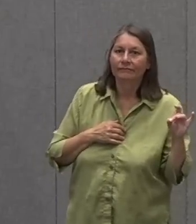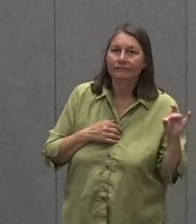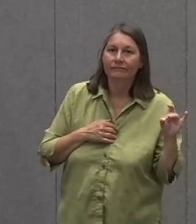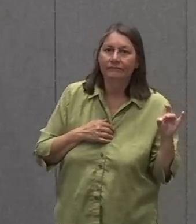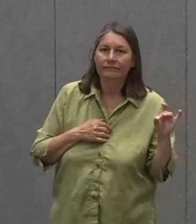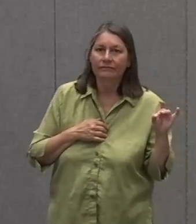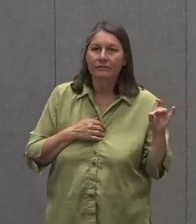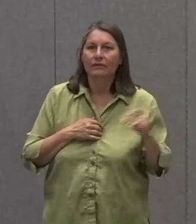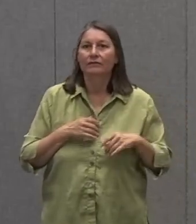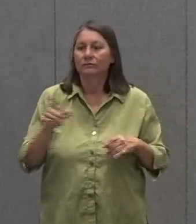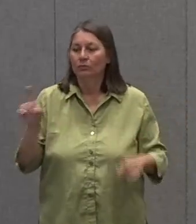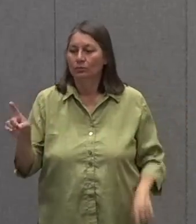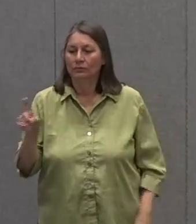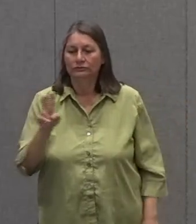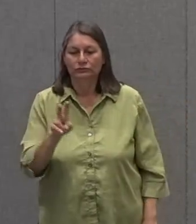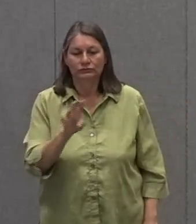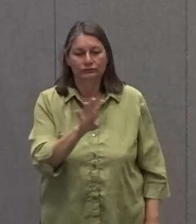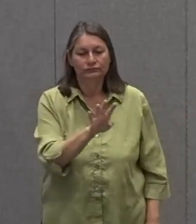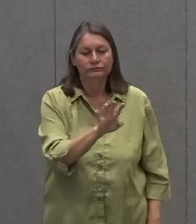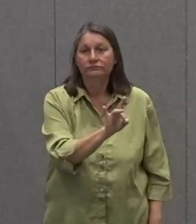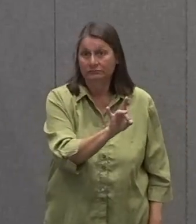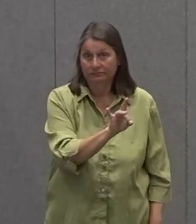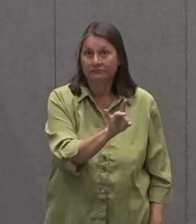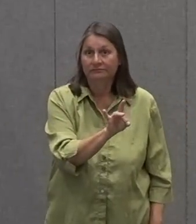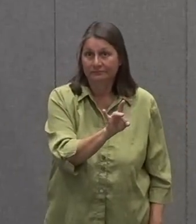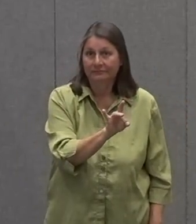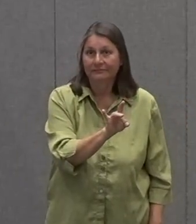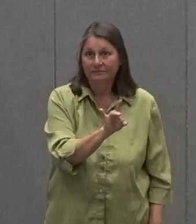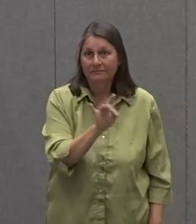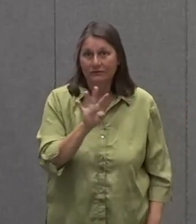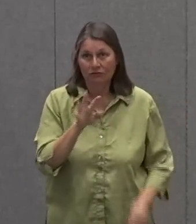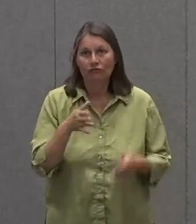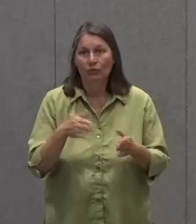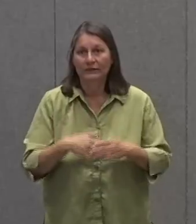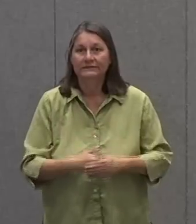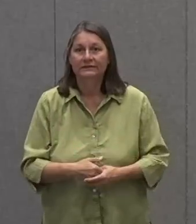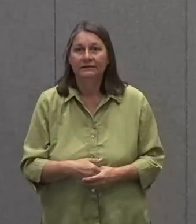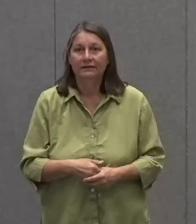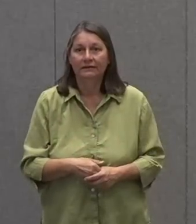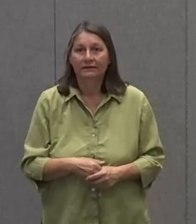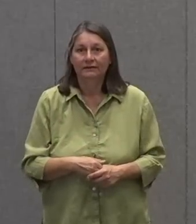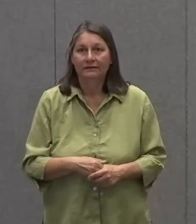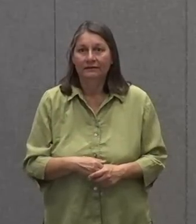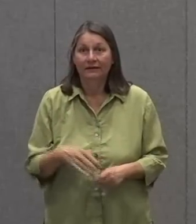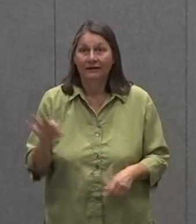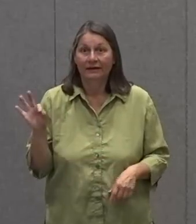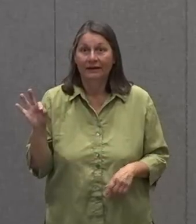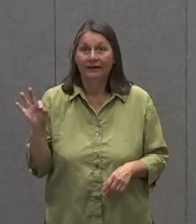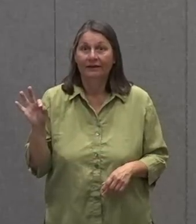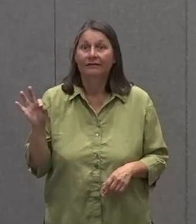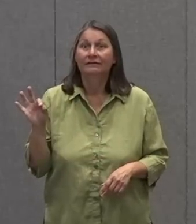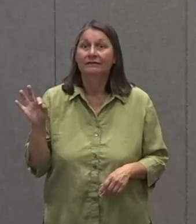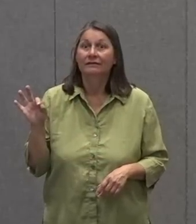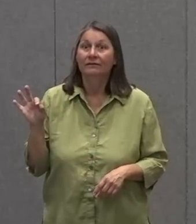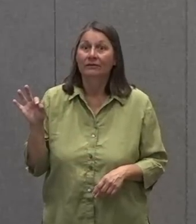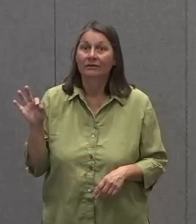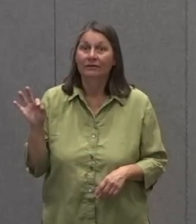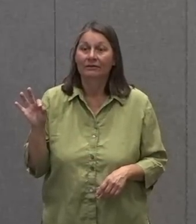So we have our four ways that we're able to do that. How about nine? One times nine